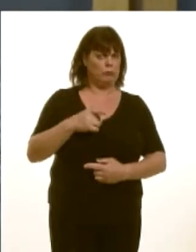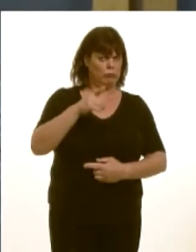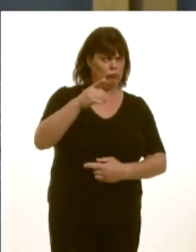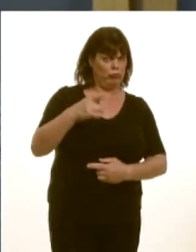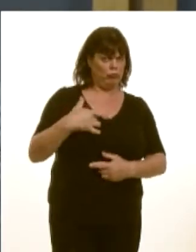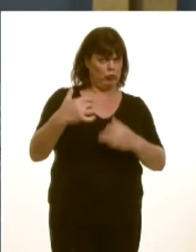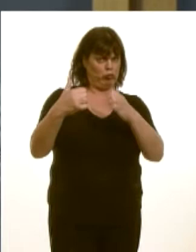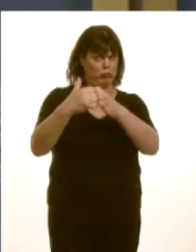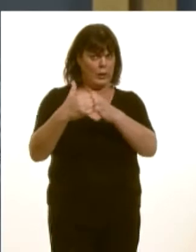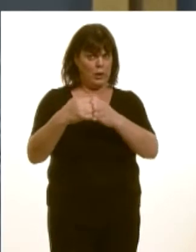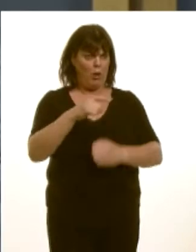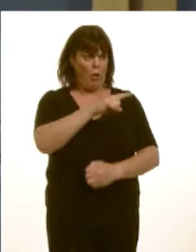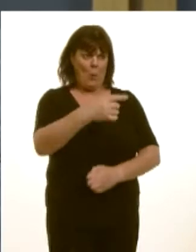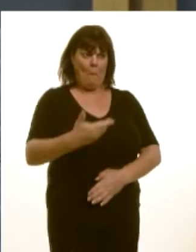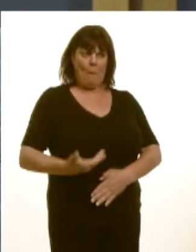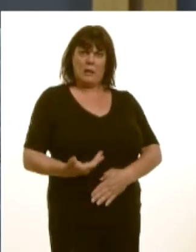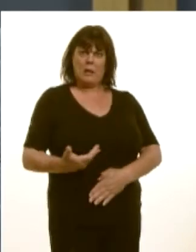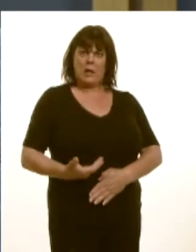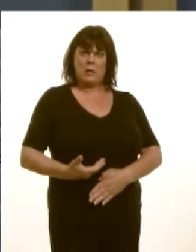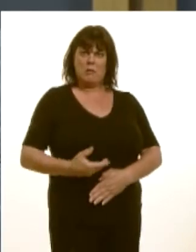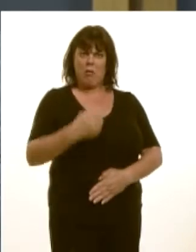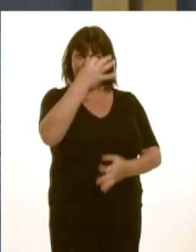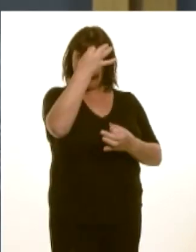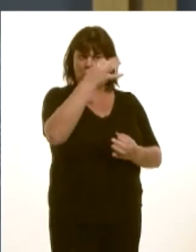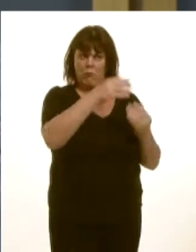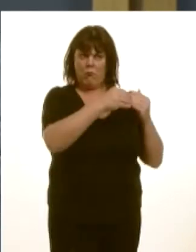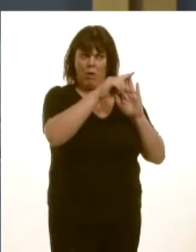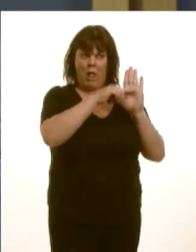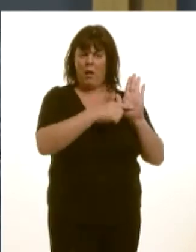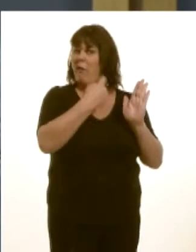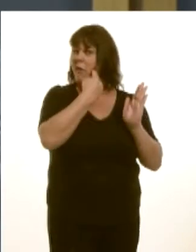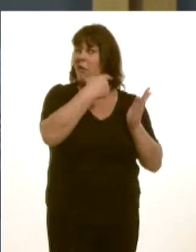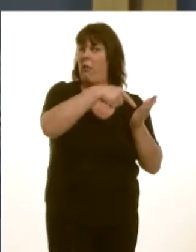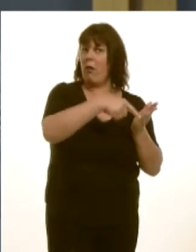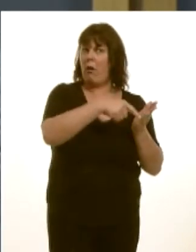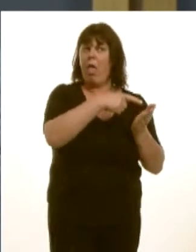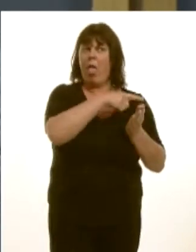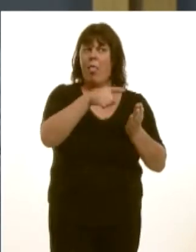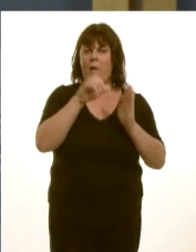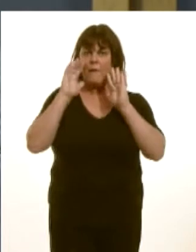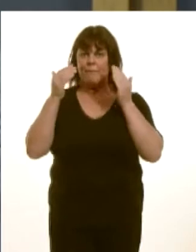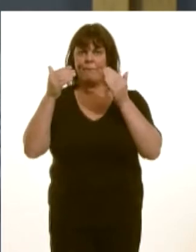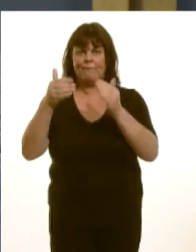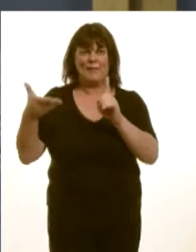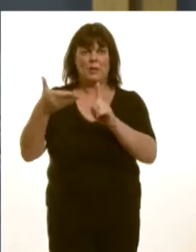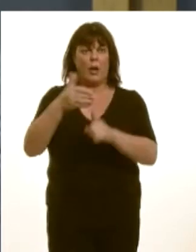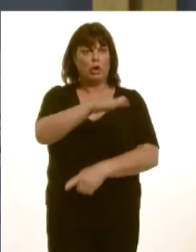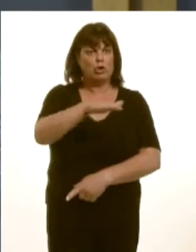breached official guidelines regarding the commercialisation and sexualisation of childhood